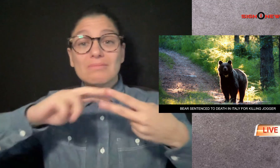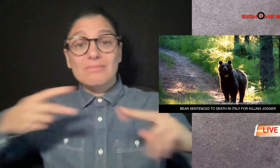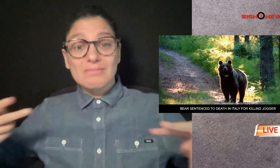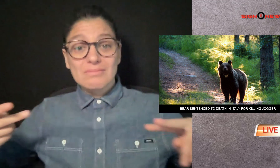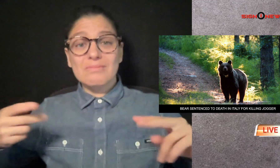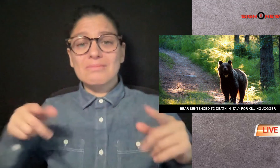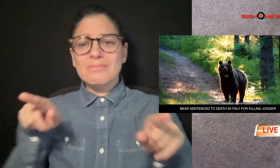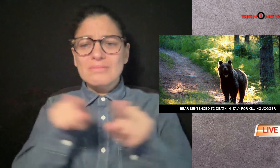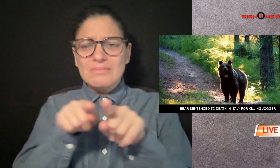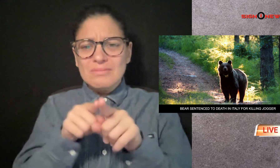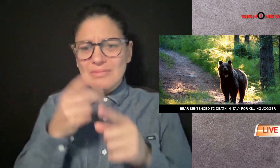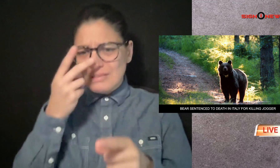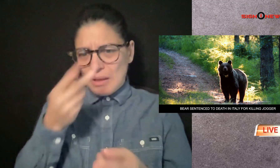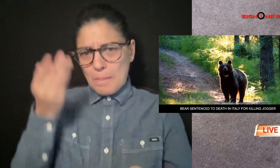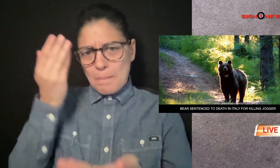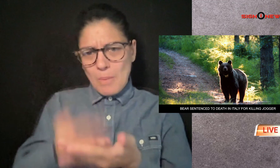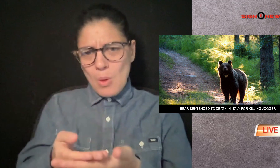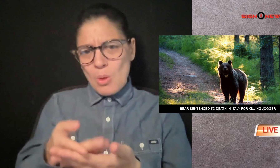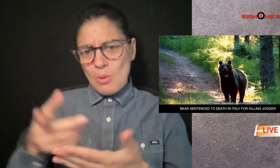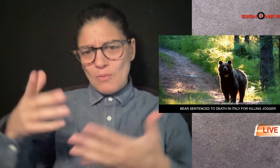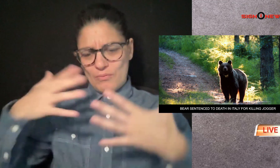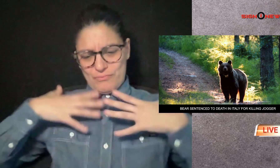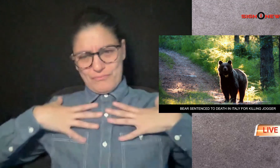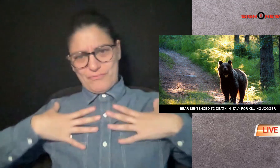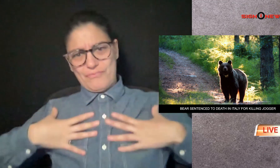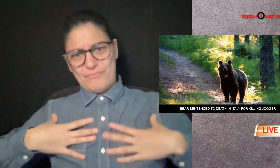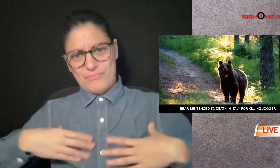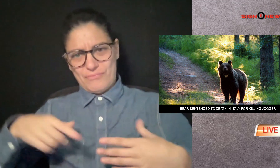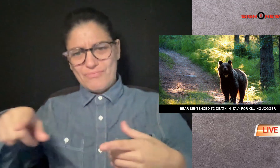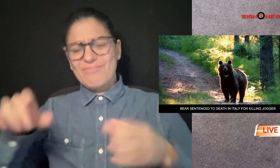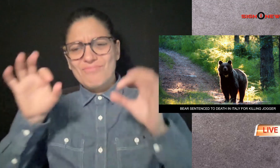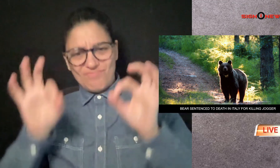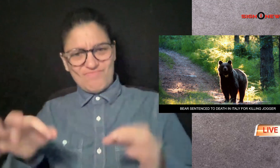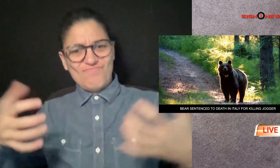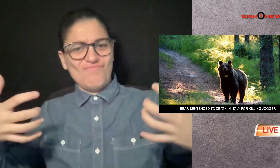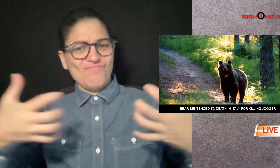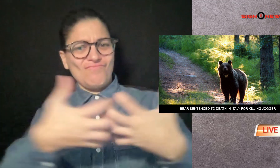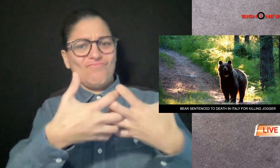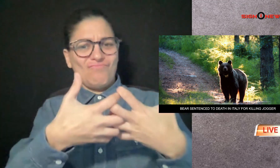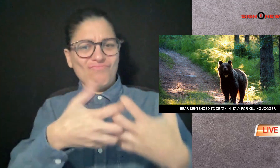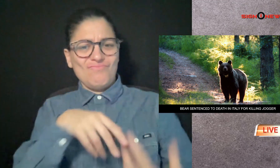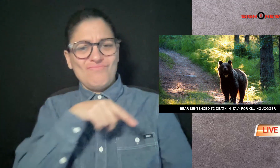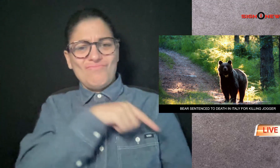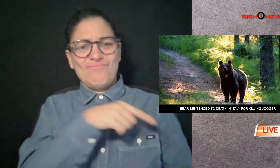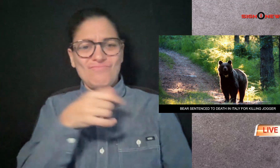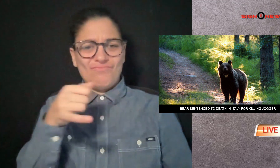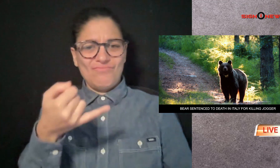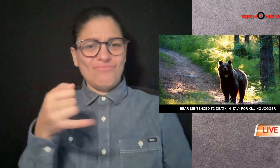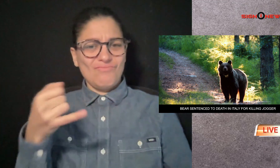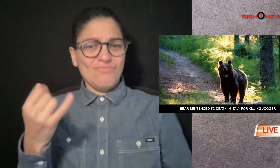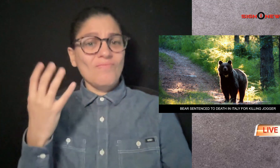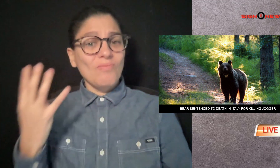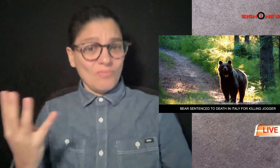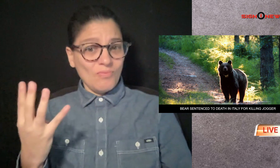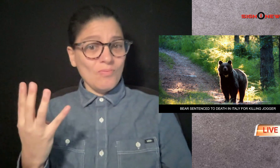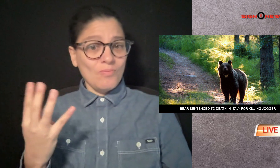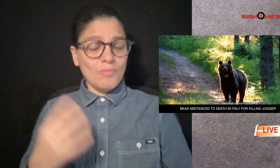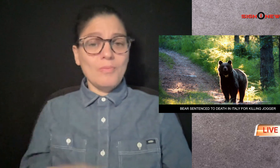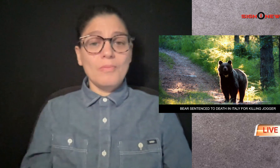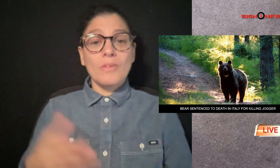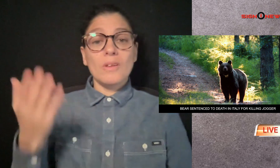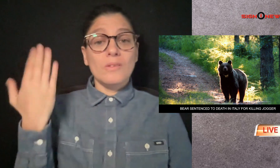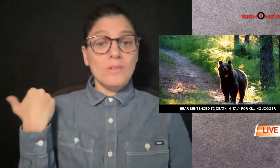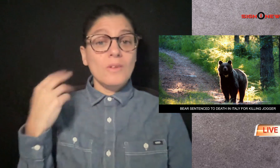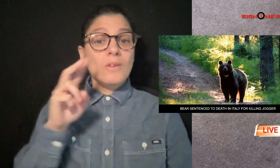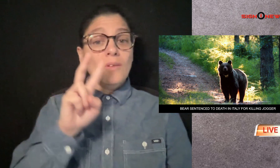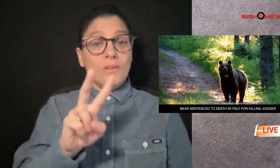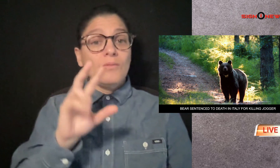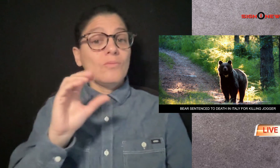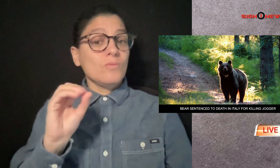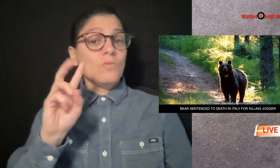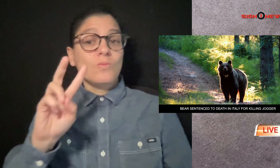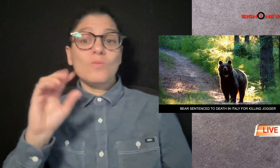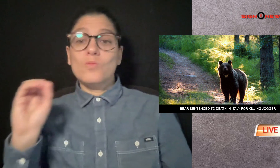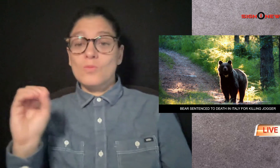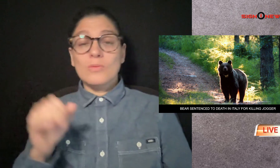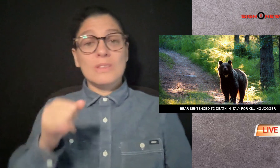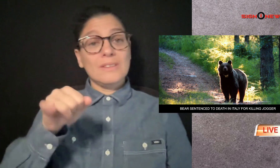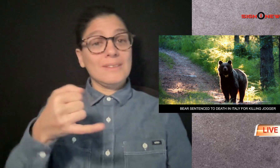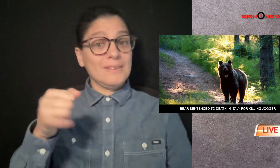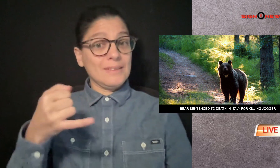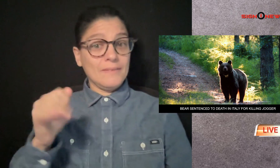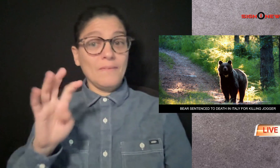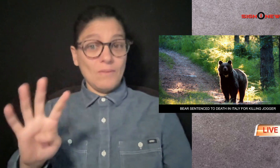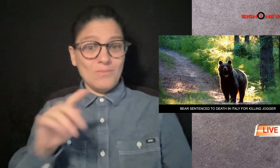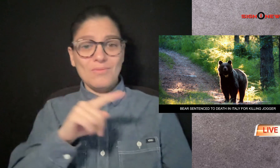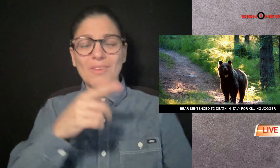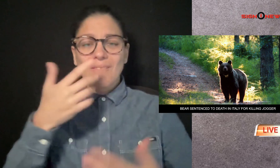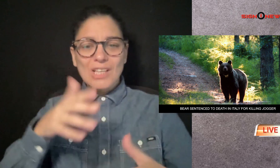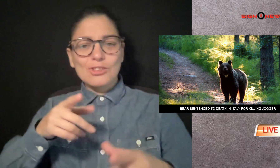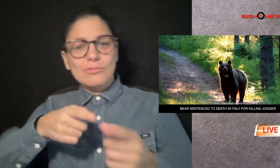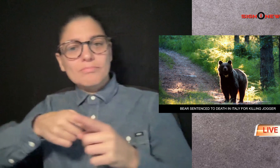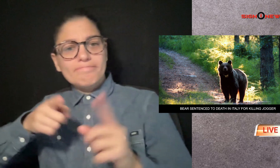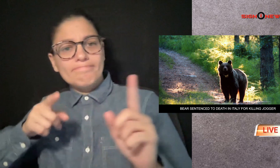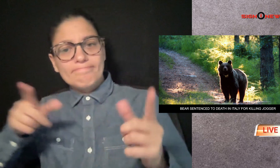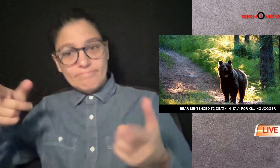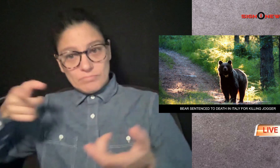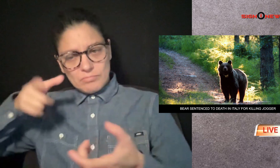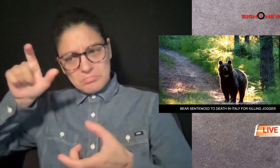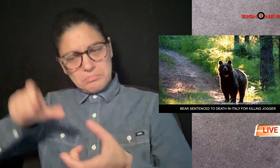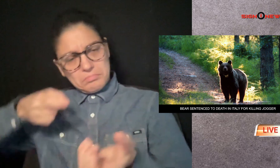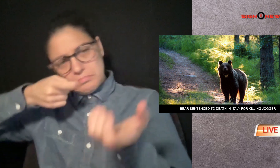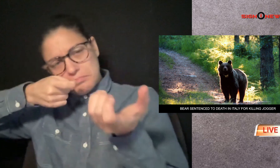authorities say DNA material including feces left being matched JJ4 in 2020 JJ4 was scheduled